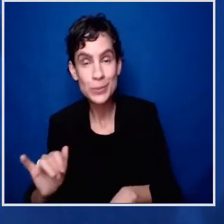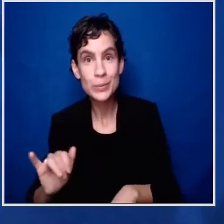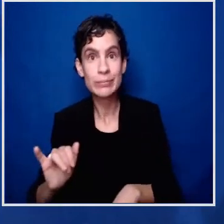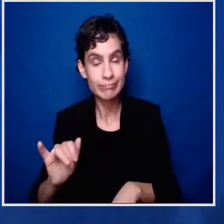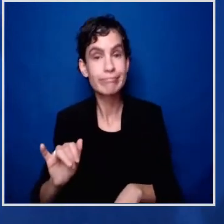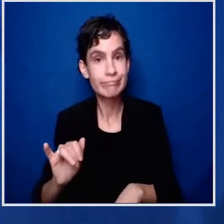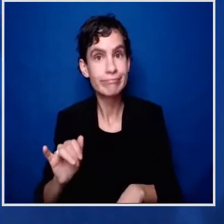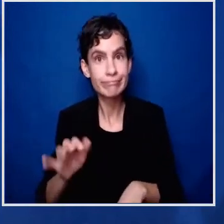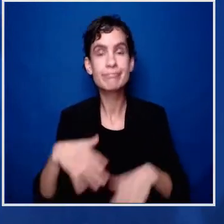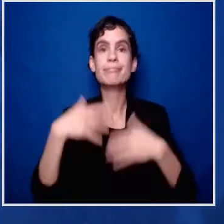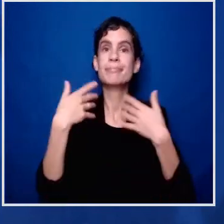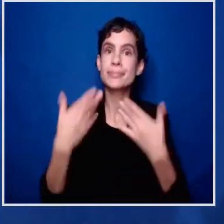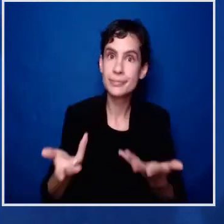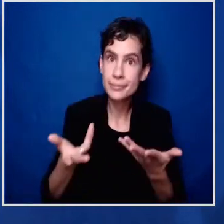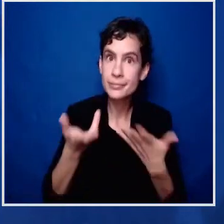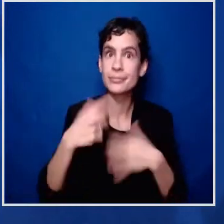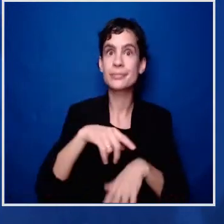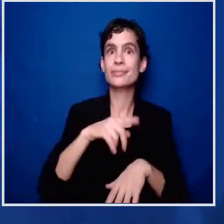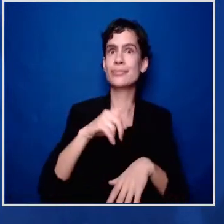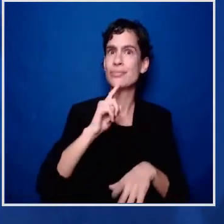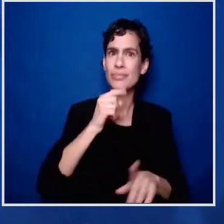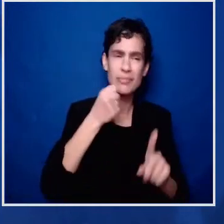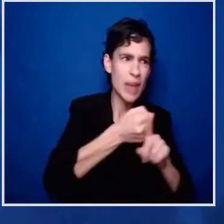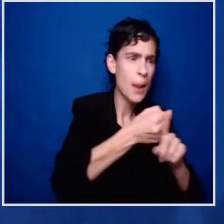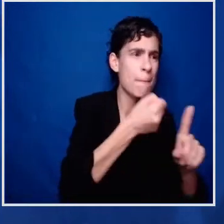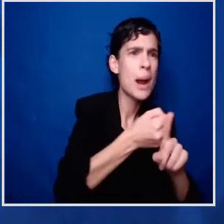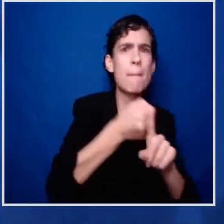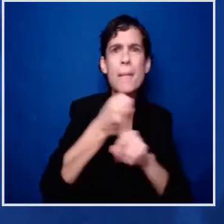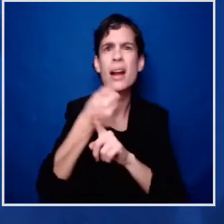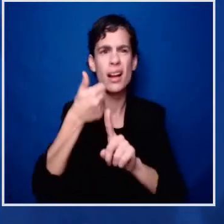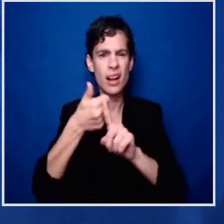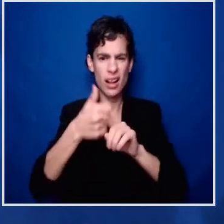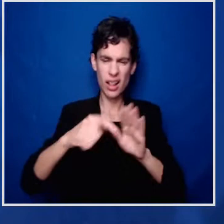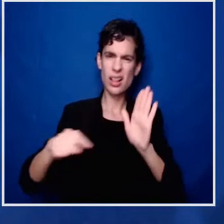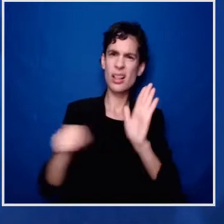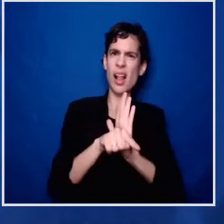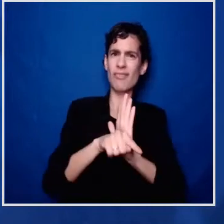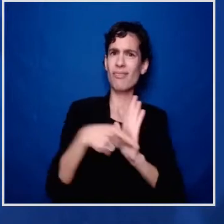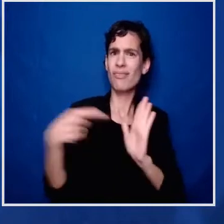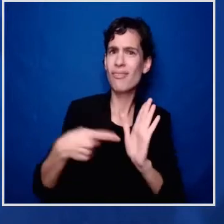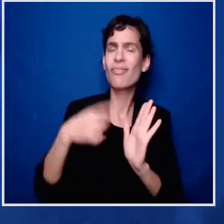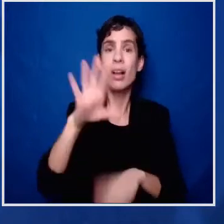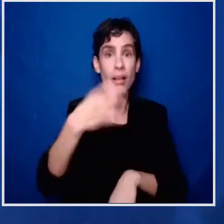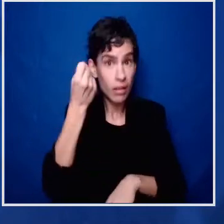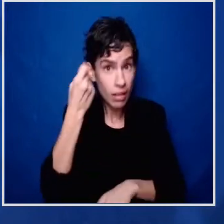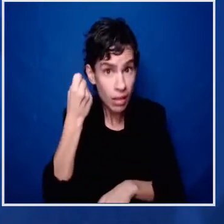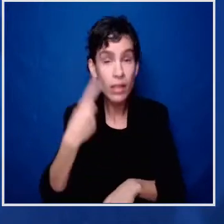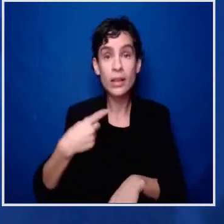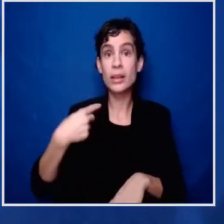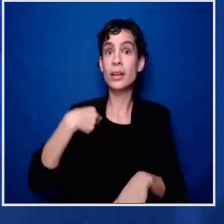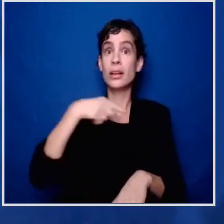STREAMED THE WATER TABLE TO THE POINT THAT OUR CROPS WERE SUFFERING BUT WE SAW RELATED HEALTH CHALLENGES AMONG OUR PEOPLE. WE KNEW WE HAD TO SECURE RELIABLE WATER FOR OUR FUTURE AND WE DID. THAT LANDMARK SETTLEMENT BY OUR